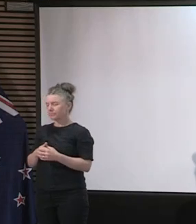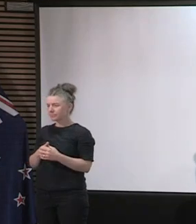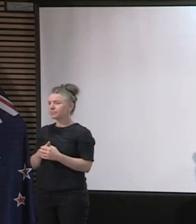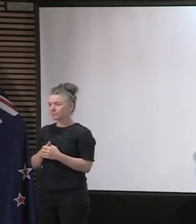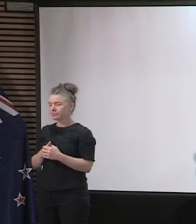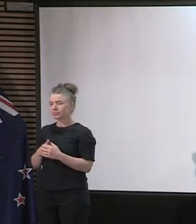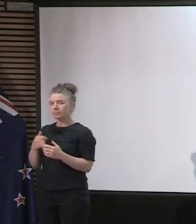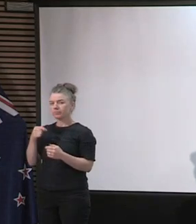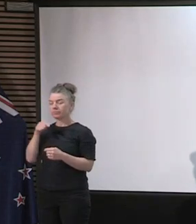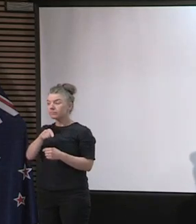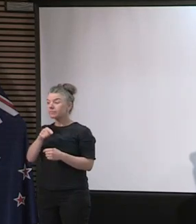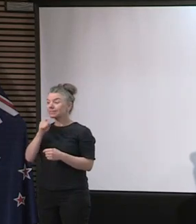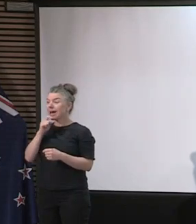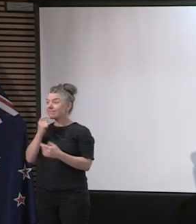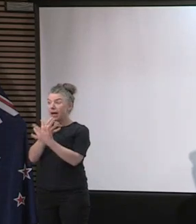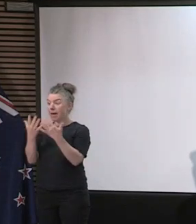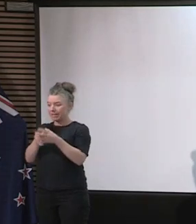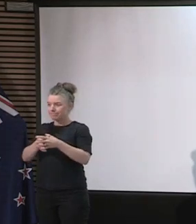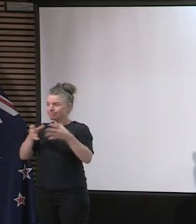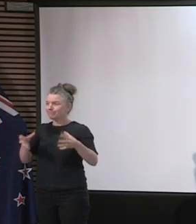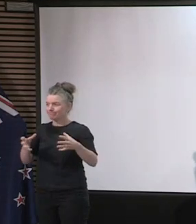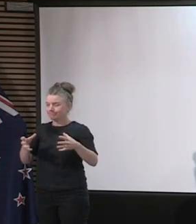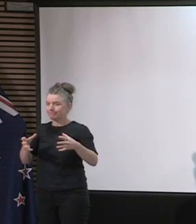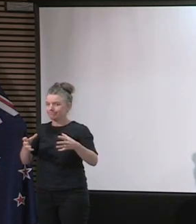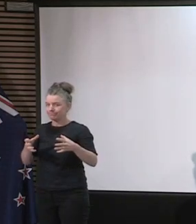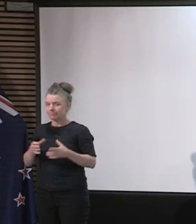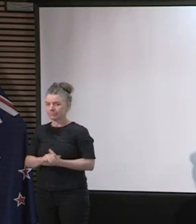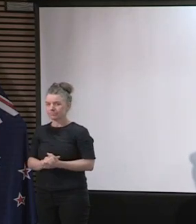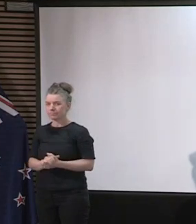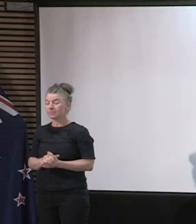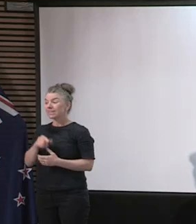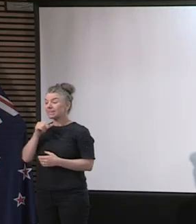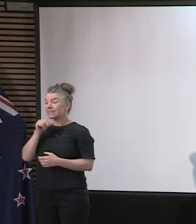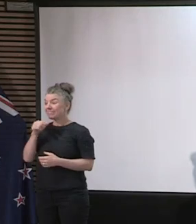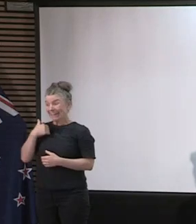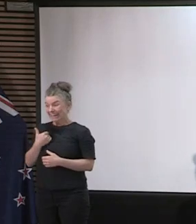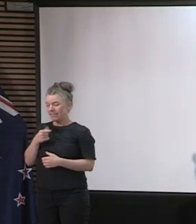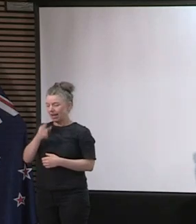2 when our bubbles get bigger? Yes. ASHLEY BLOOMFIELD: Absolutely. You will